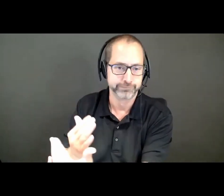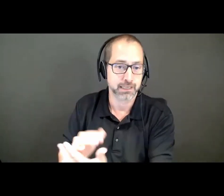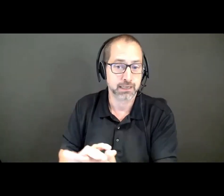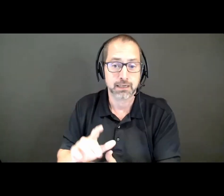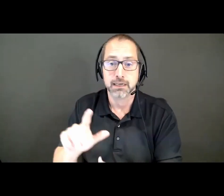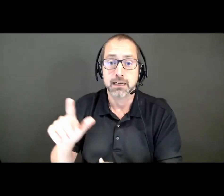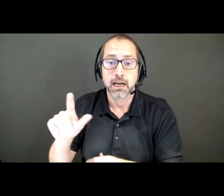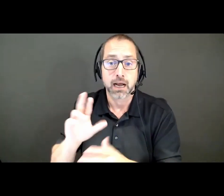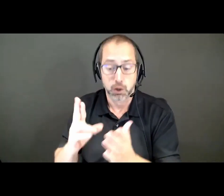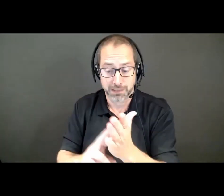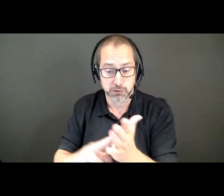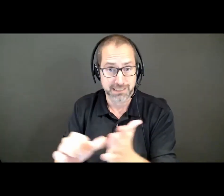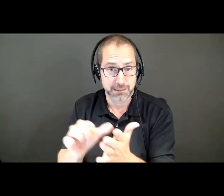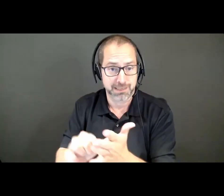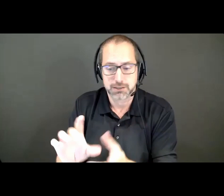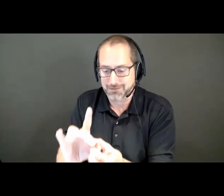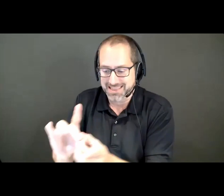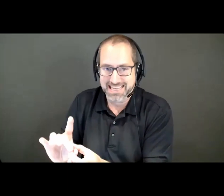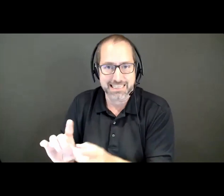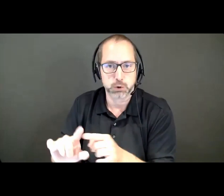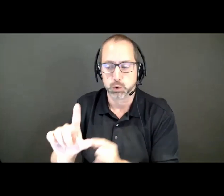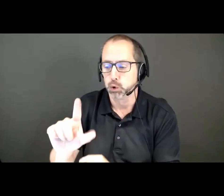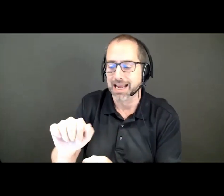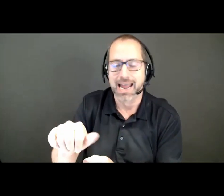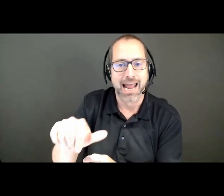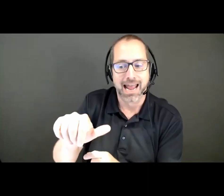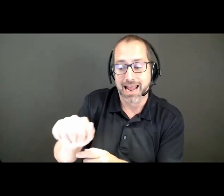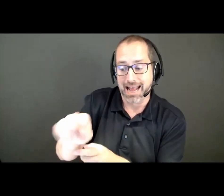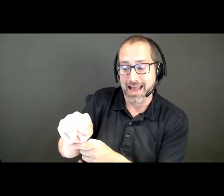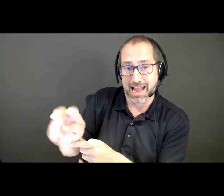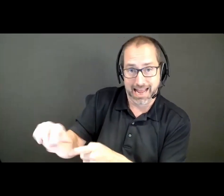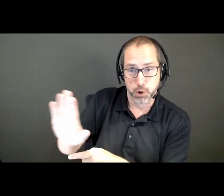registration page, so if you are interested in purchasing her art, you can find her that way.